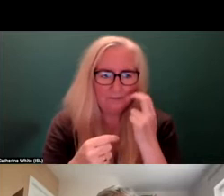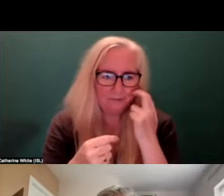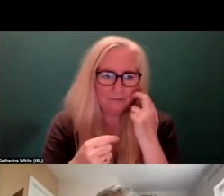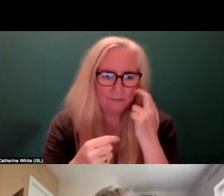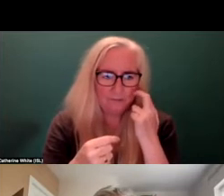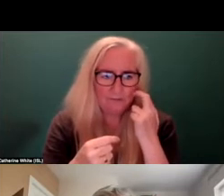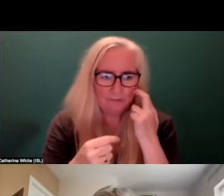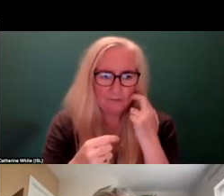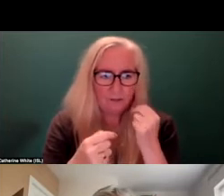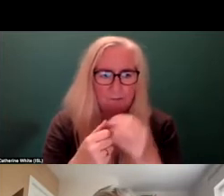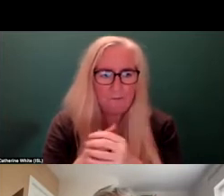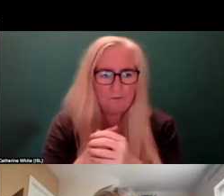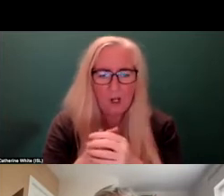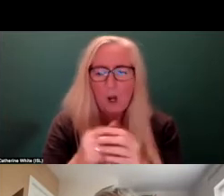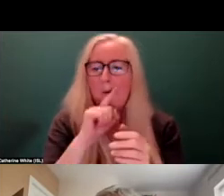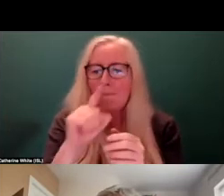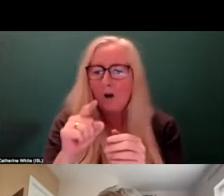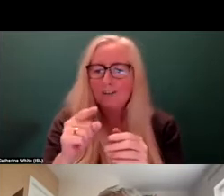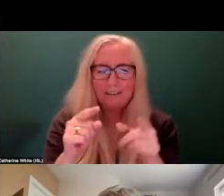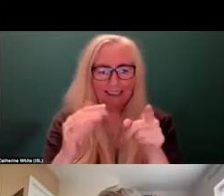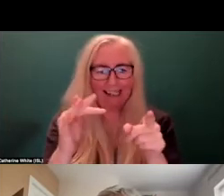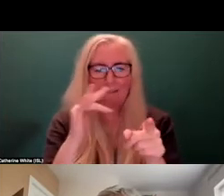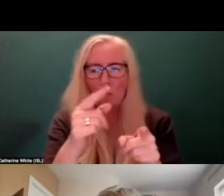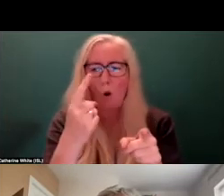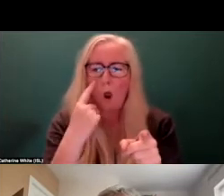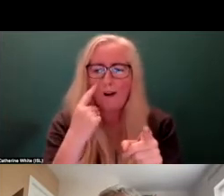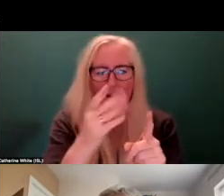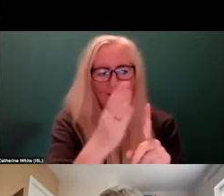The press to probably relocate from our home and community setting